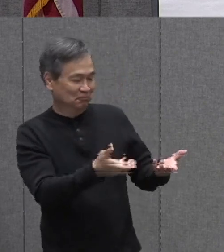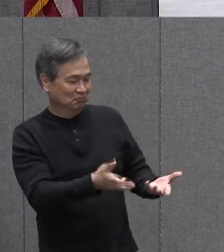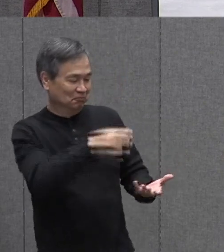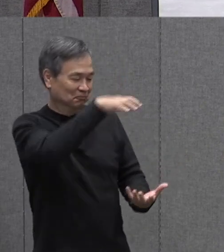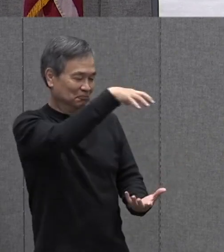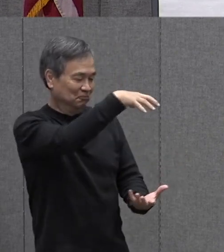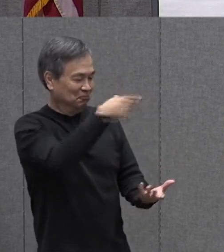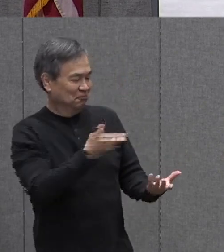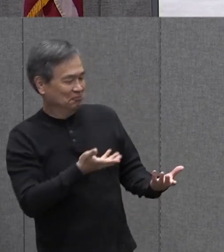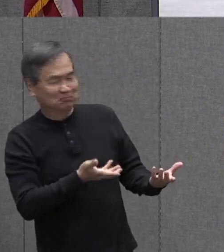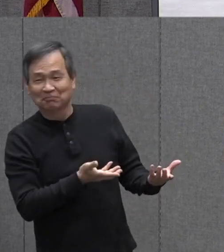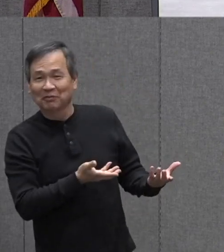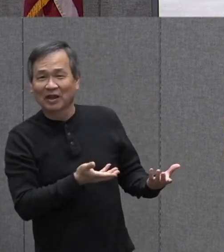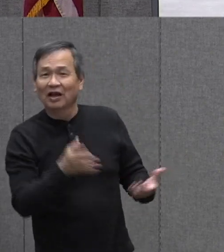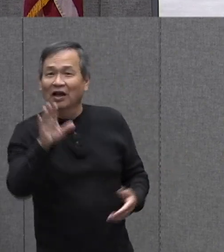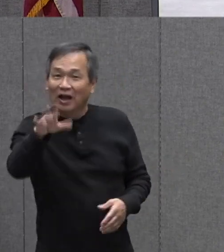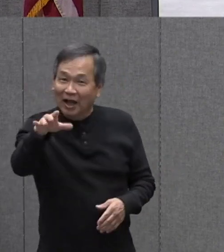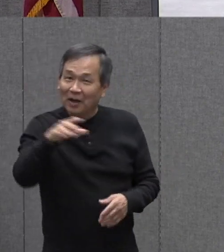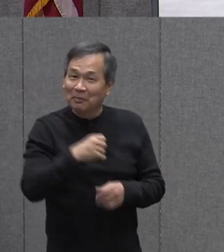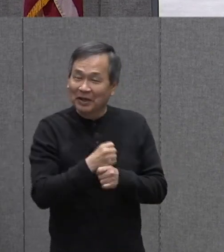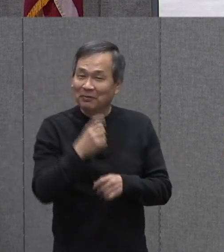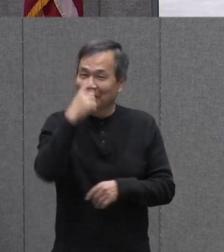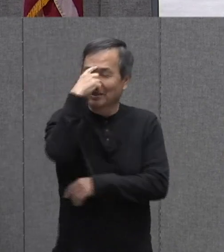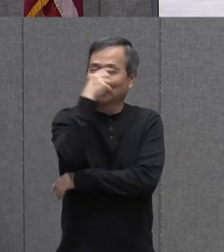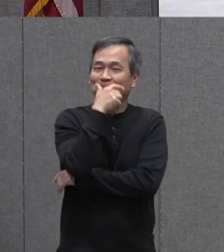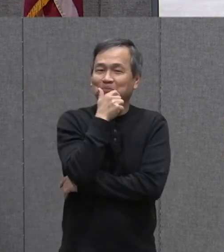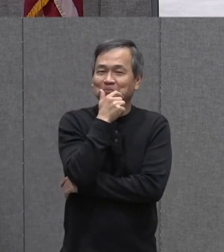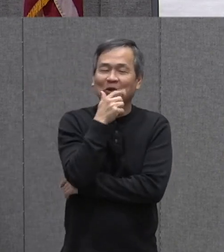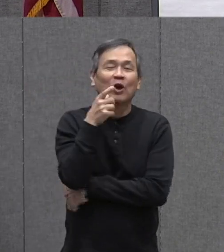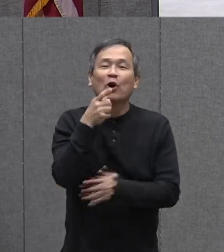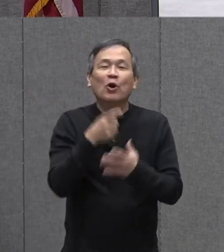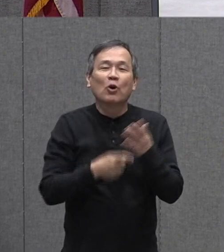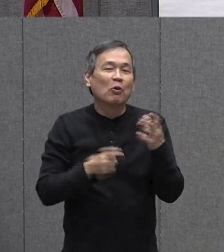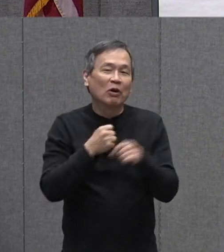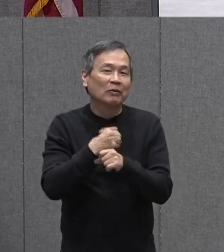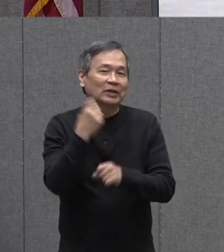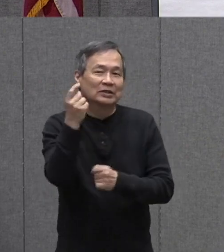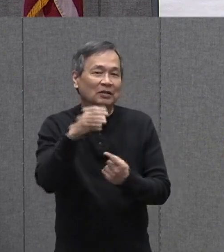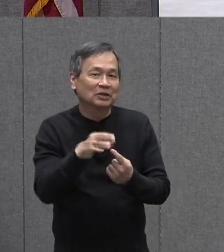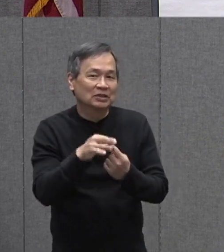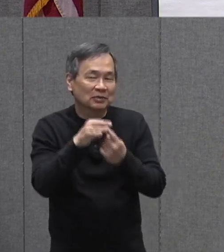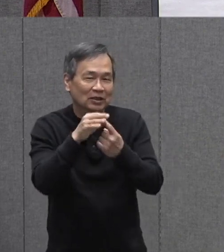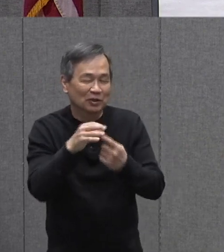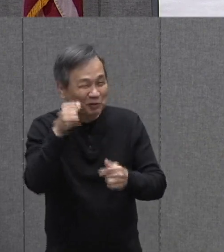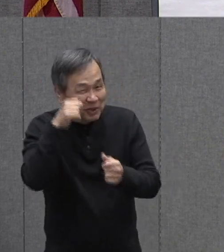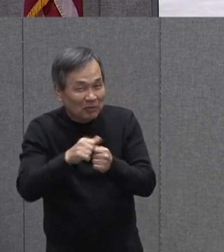that kinda made me think about what makes an item unique and special when I was playing 20 questions with Miss Q,